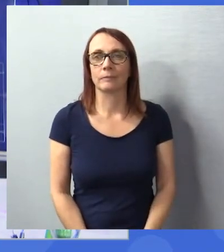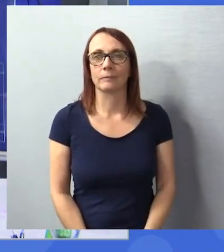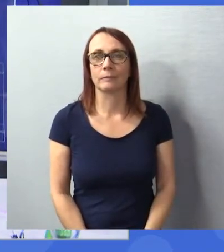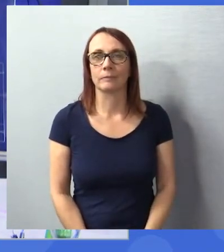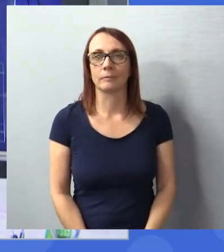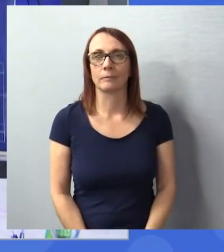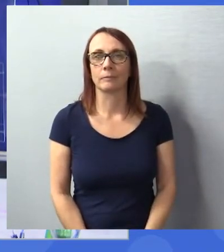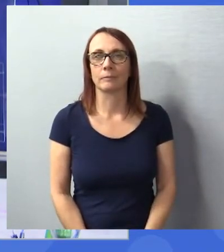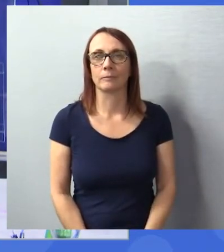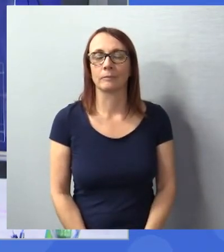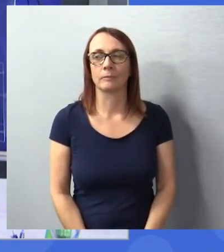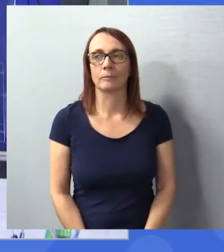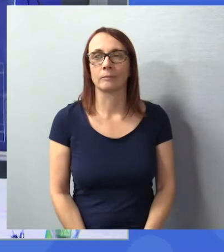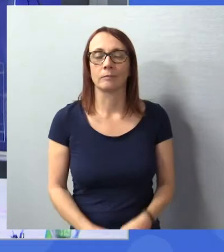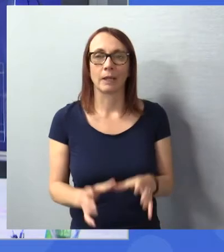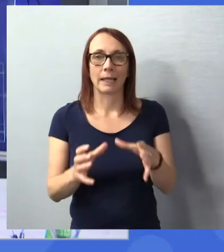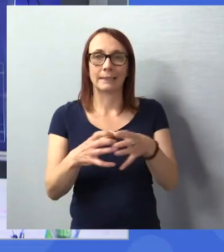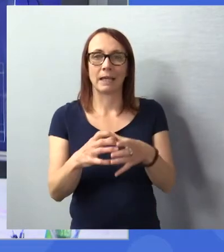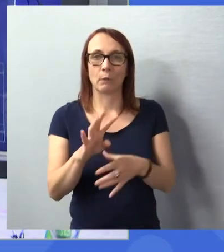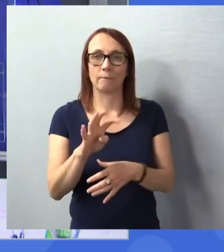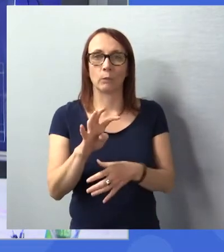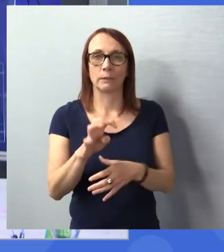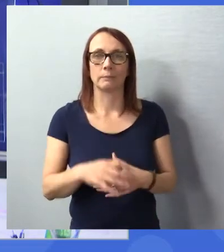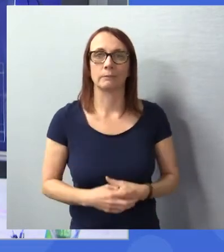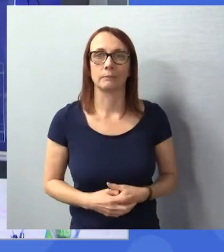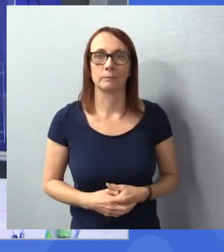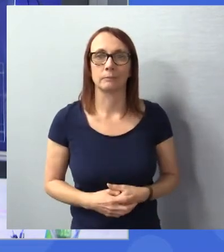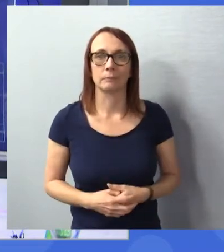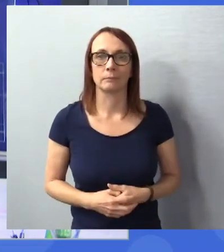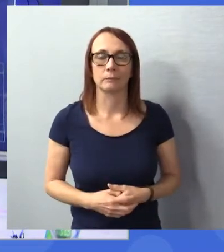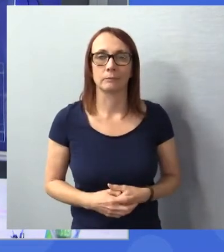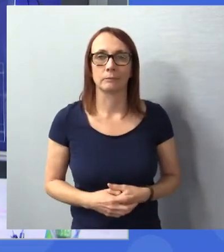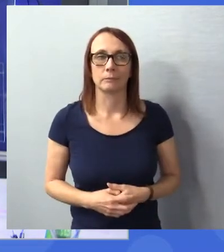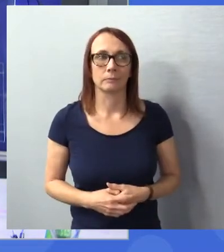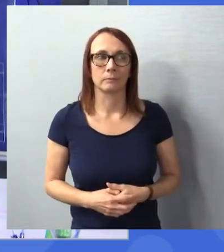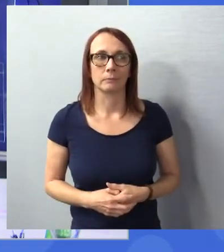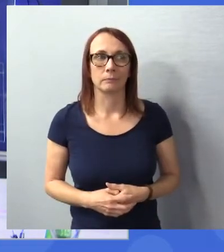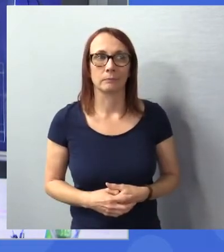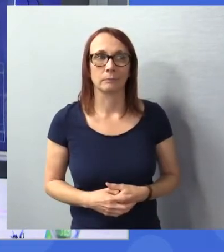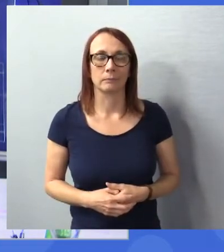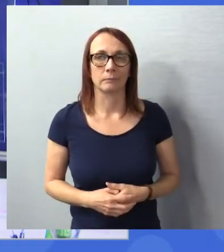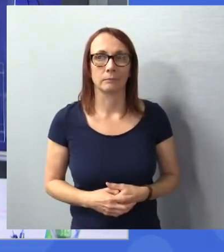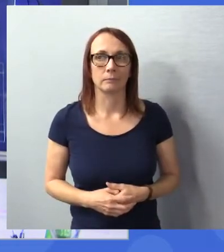this is table 14 we also some of those tables agreed on the katene to what